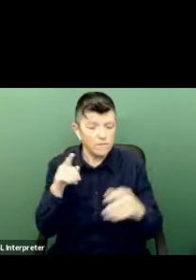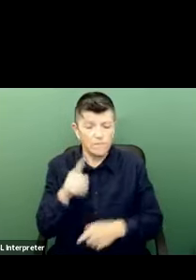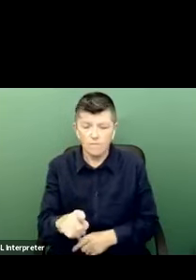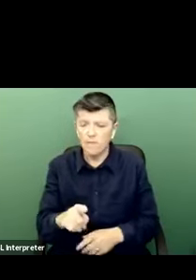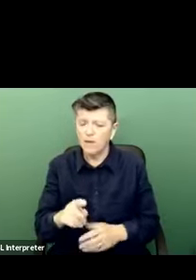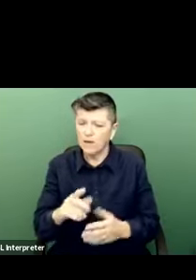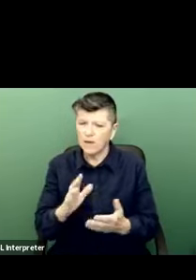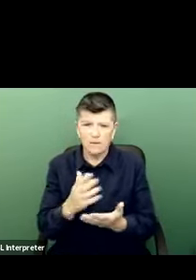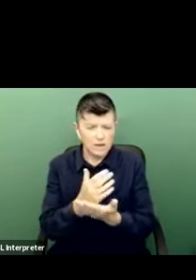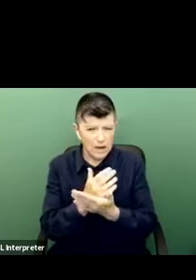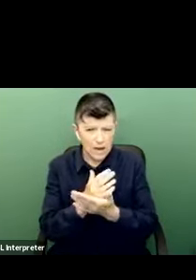scrutiny. This contact with